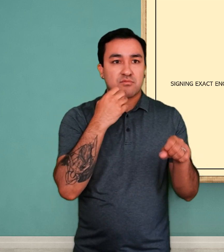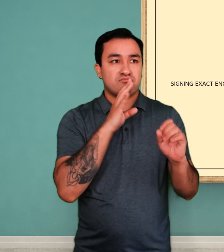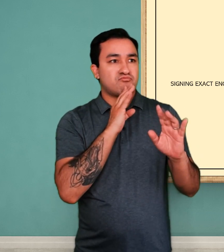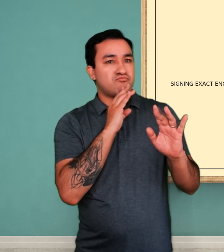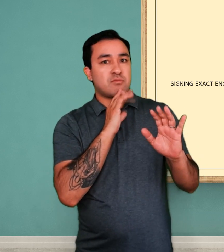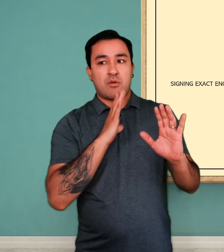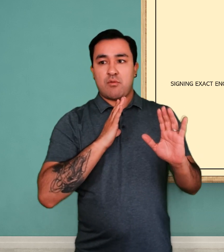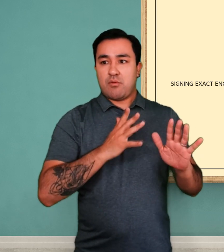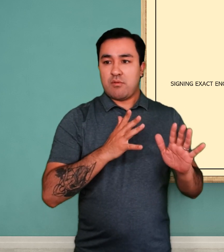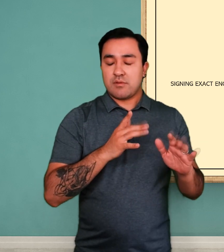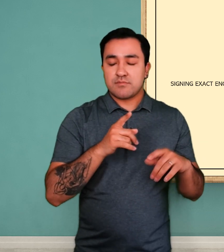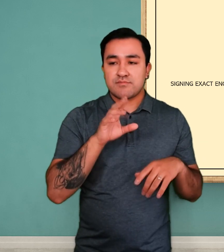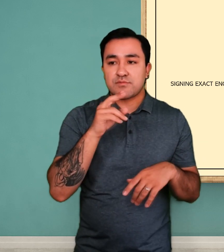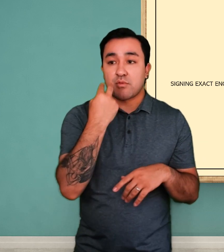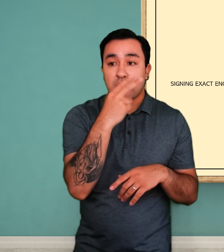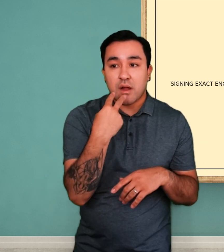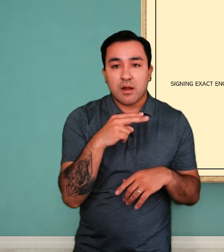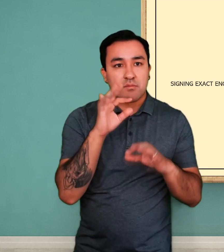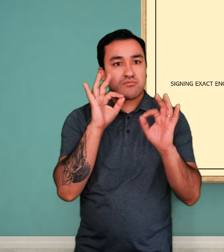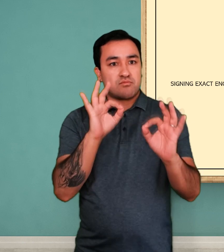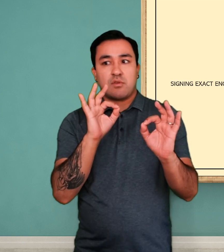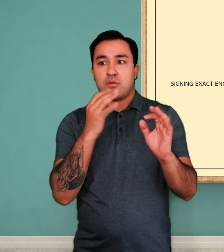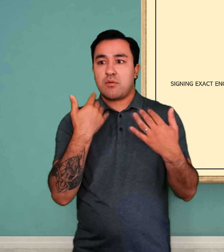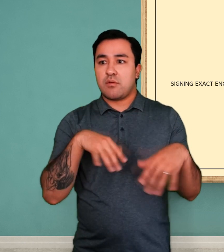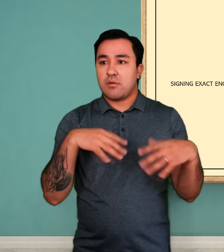If they can, do not assume you will be intelligible to them.